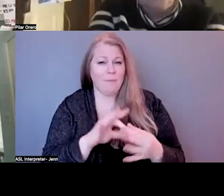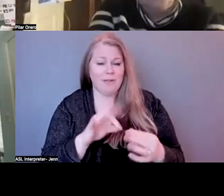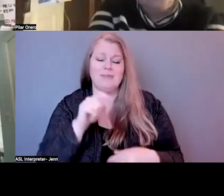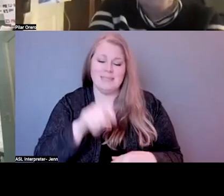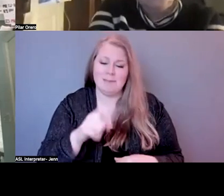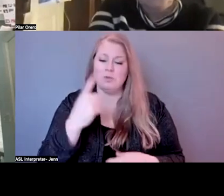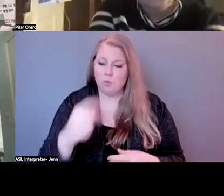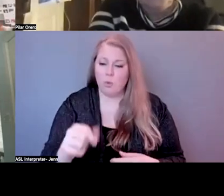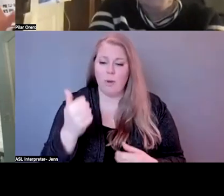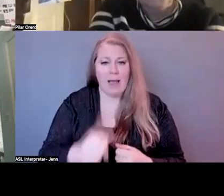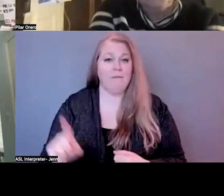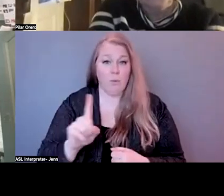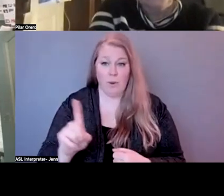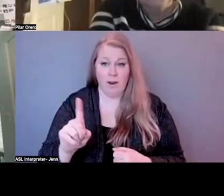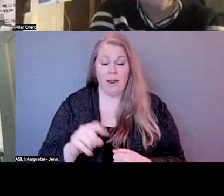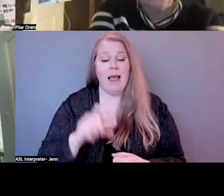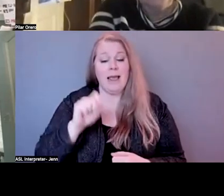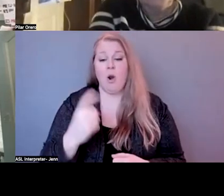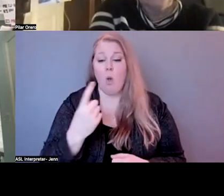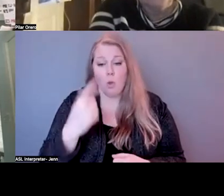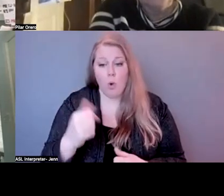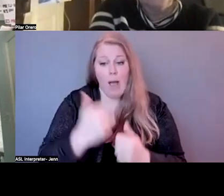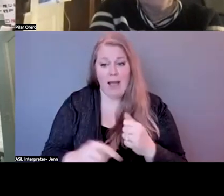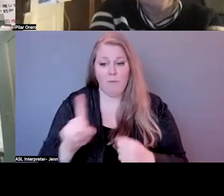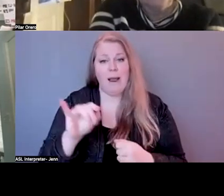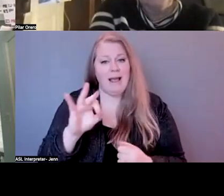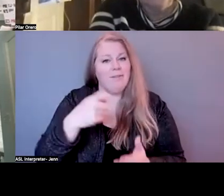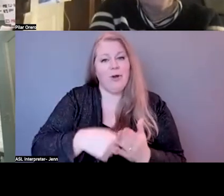and it can only go everywhere if the cost is low enough that it is easy for people to do.